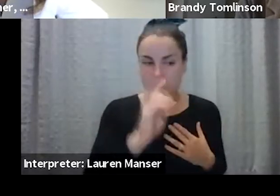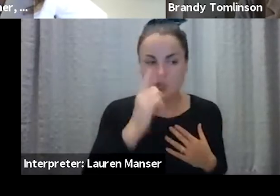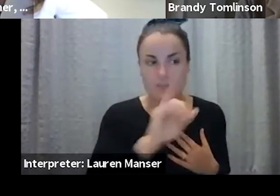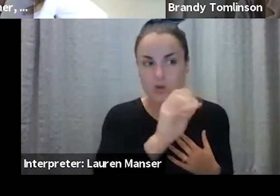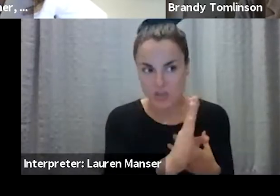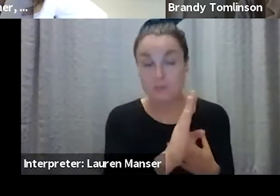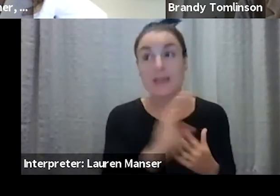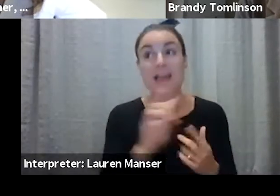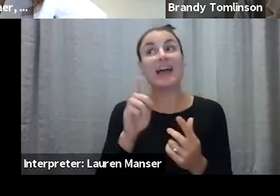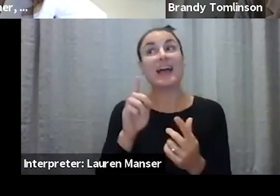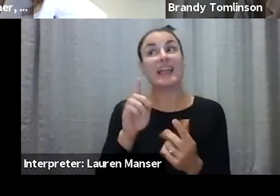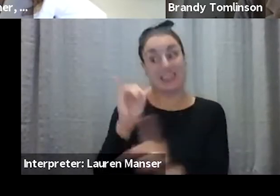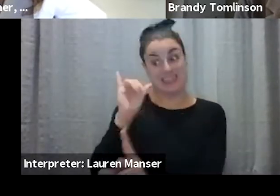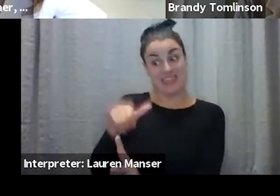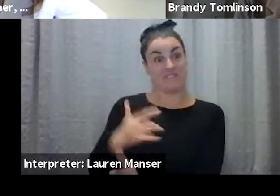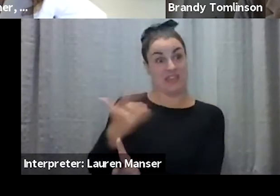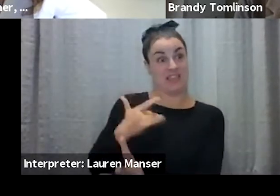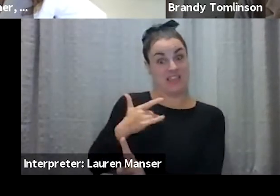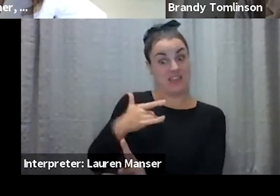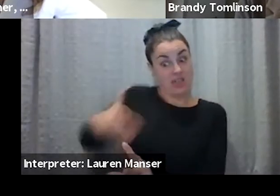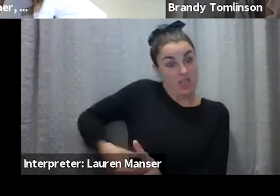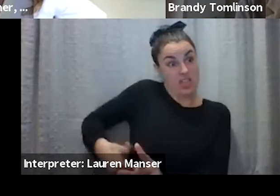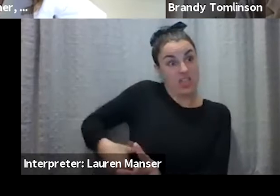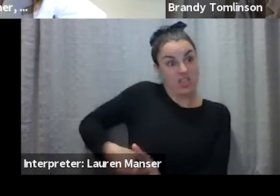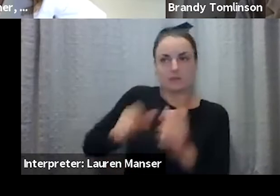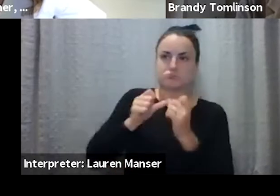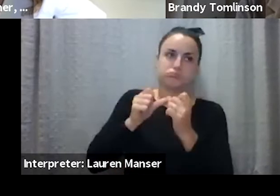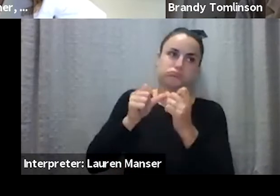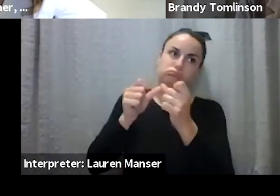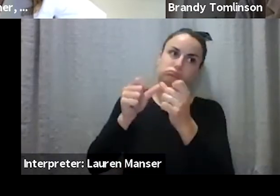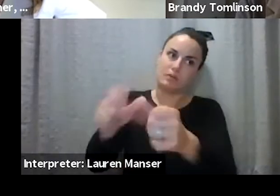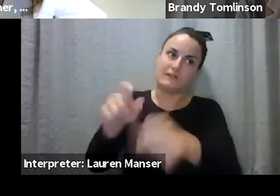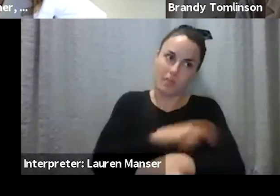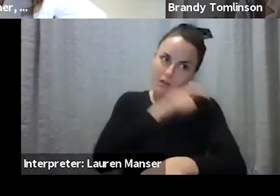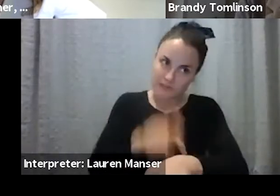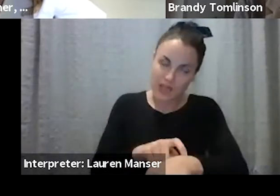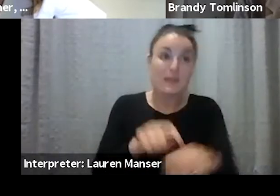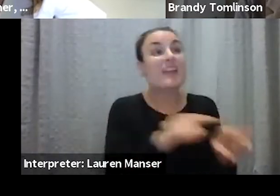And Professor Yanos noted that clinically, it impacts symptoms as well.